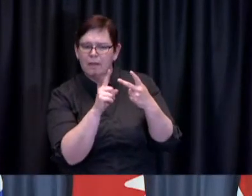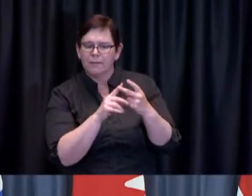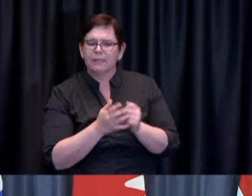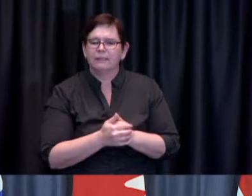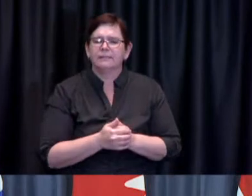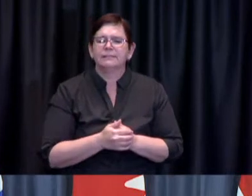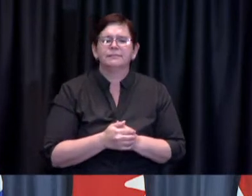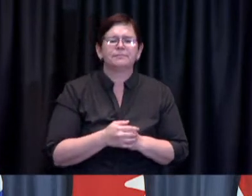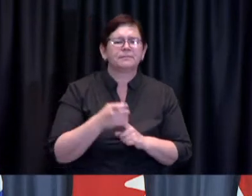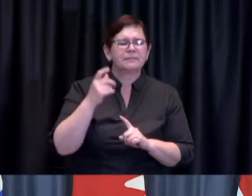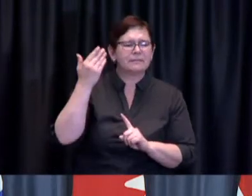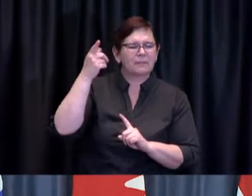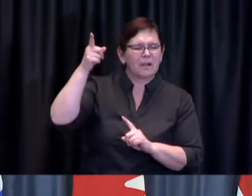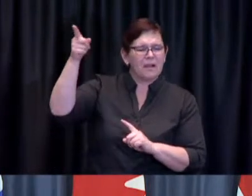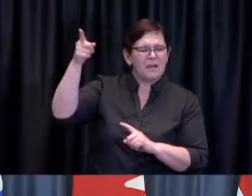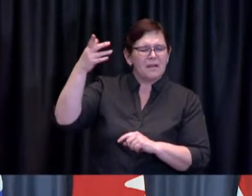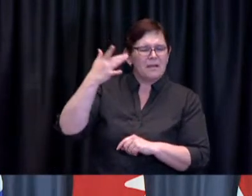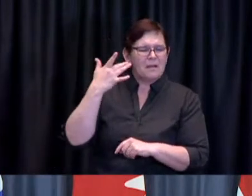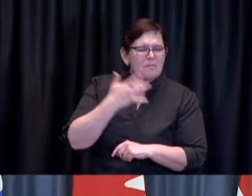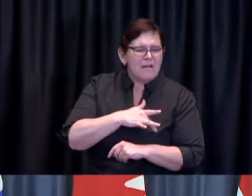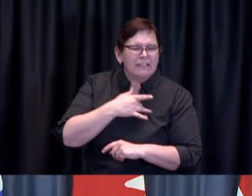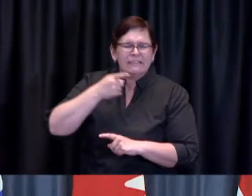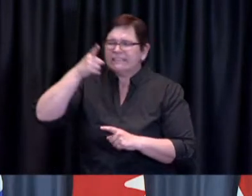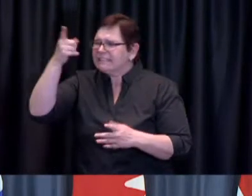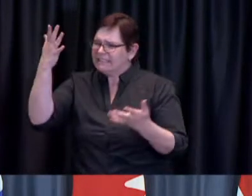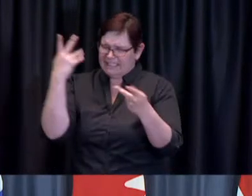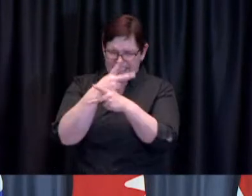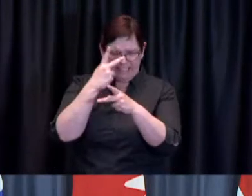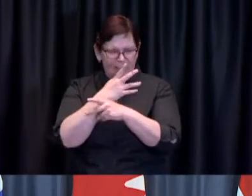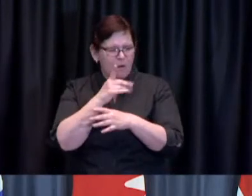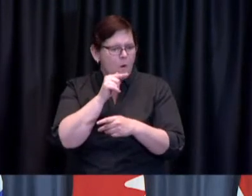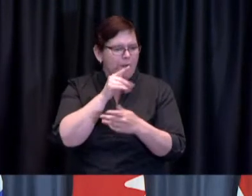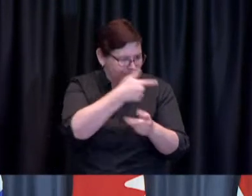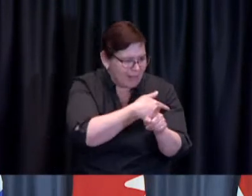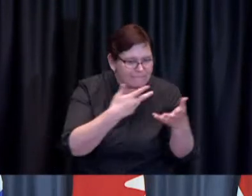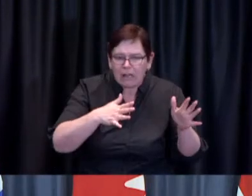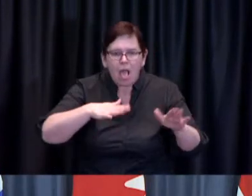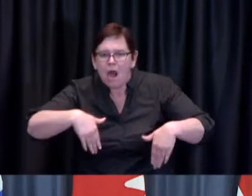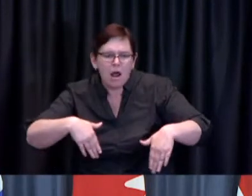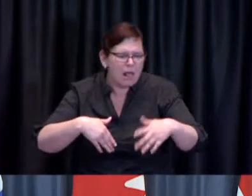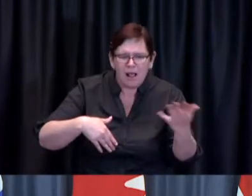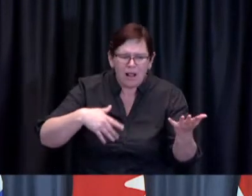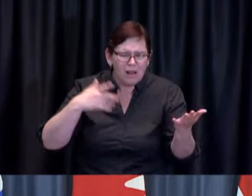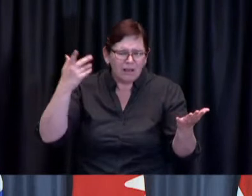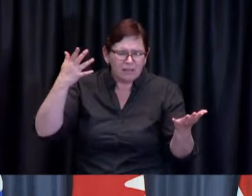vaccinated abroad are you optimistic that maybe more people have been vaccinated here than we know